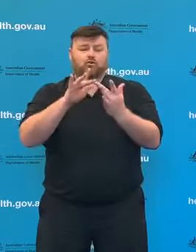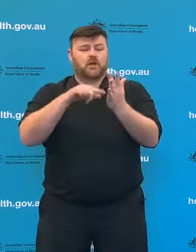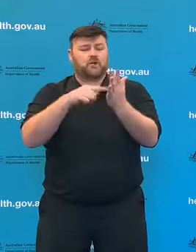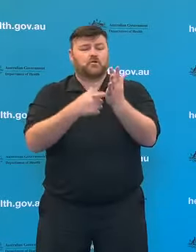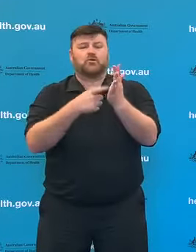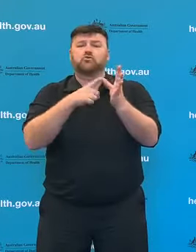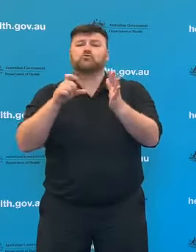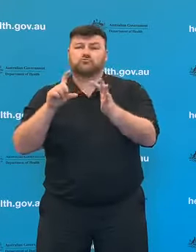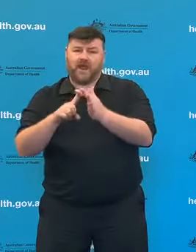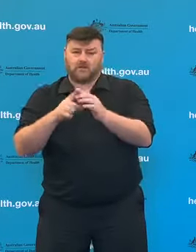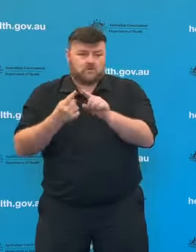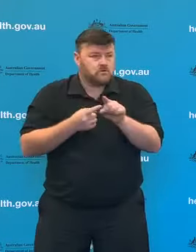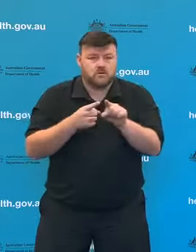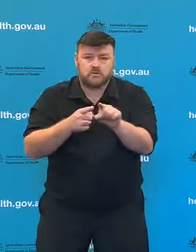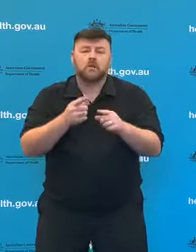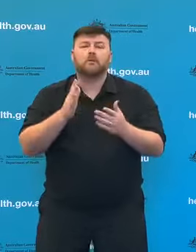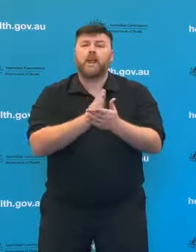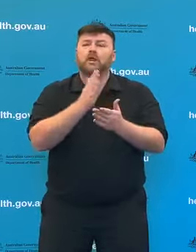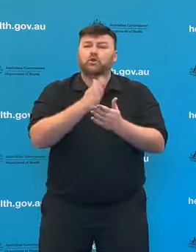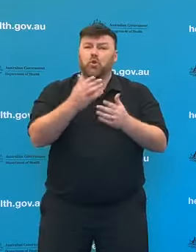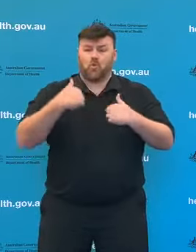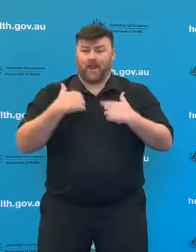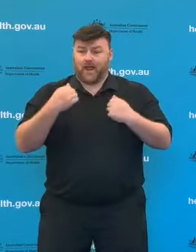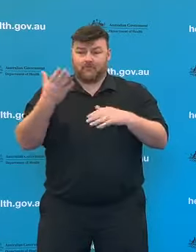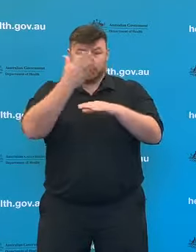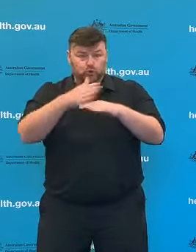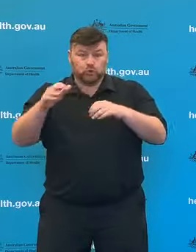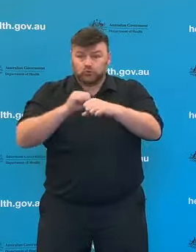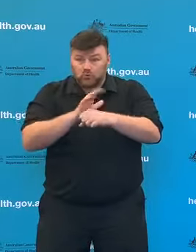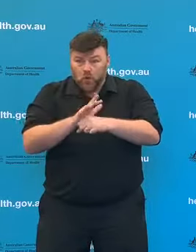must ensure that every new case of COVID-19 is being followed up